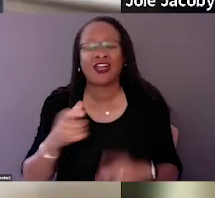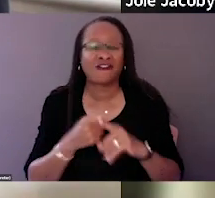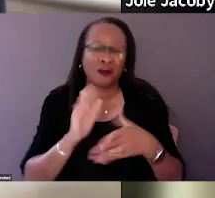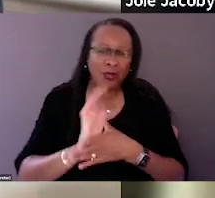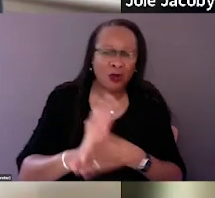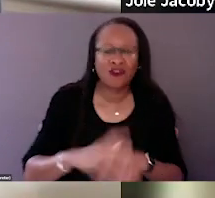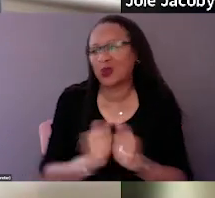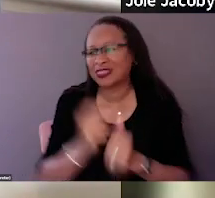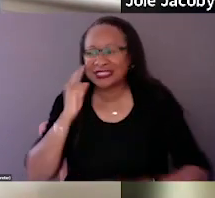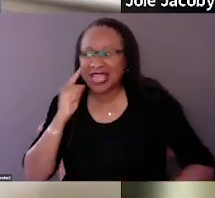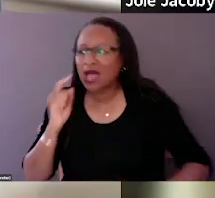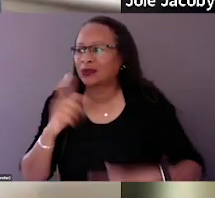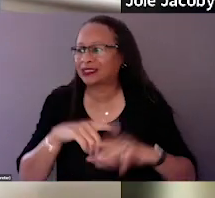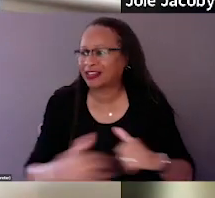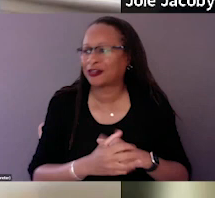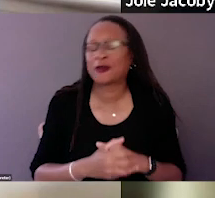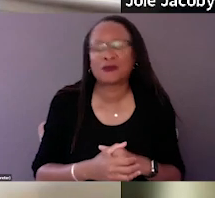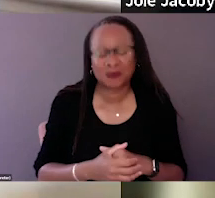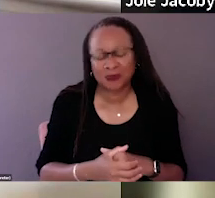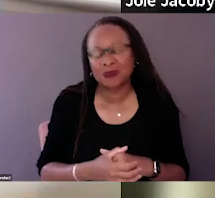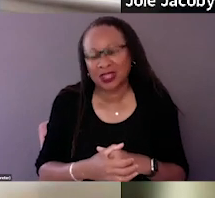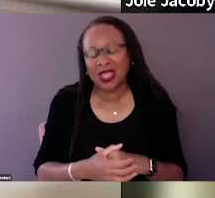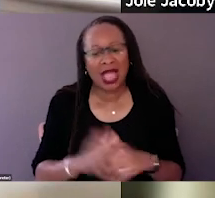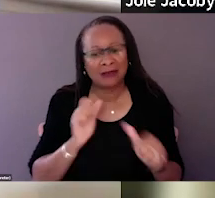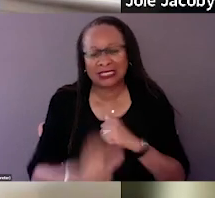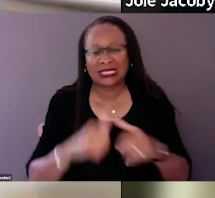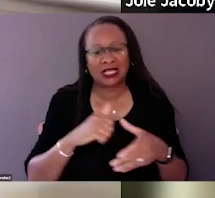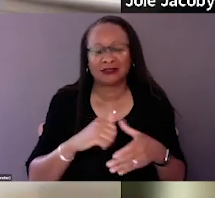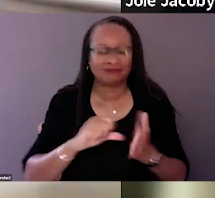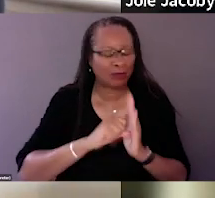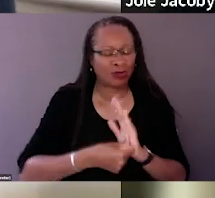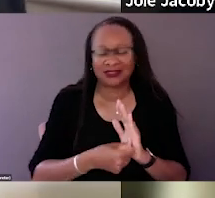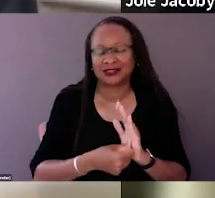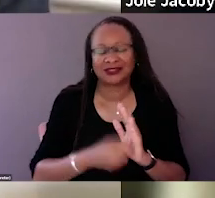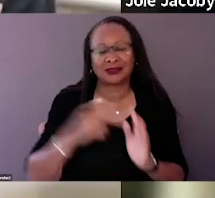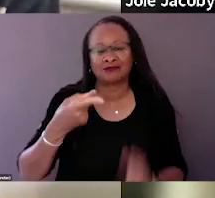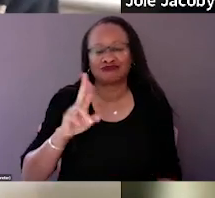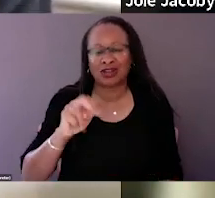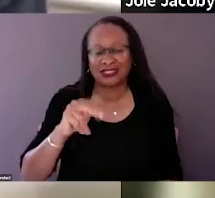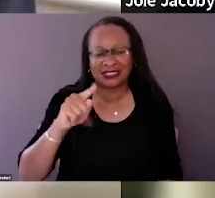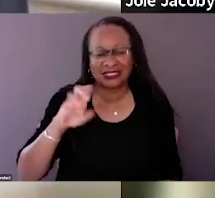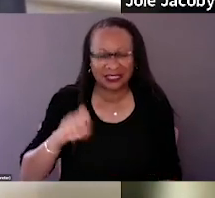I'm still impressed, Prentice, at- Yeah, I have a lot of useless facts, Joie,